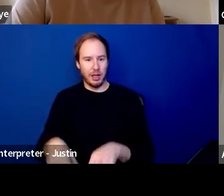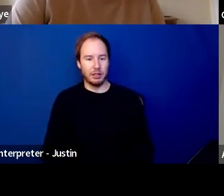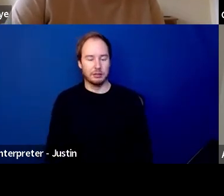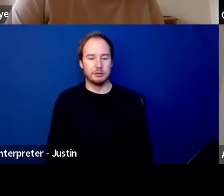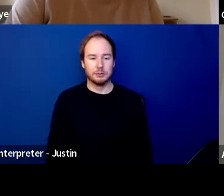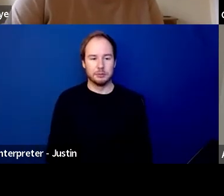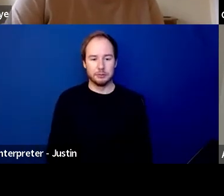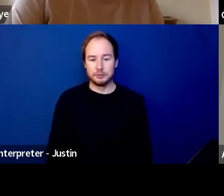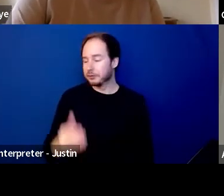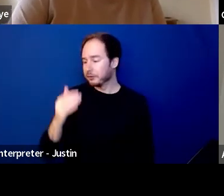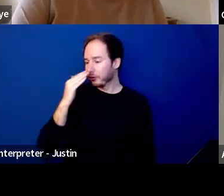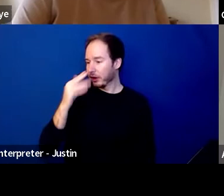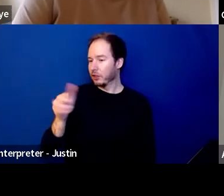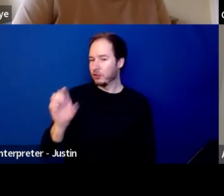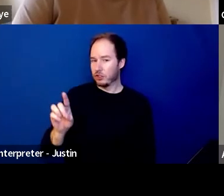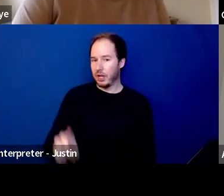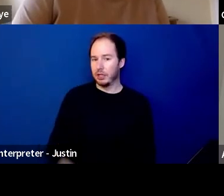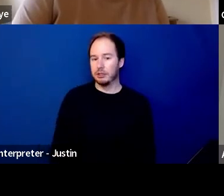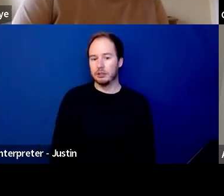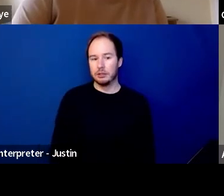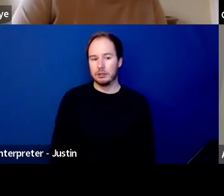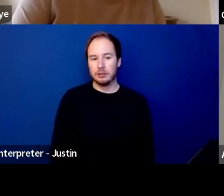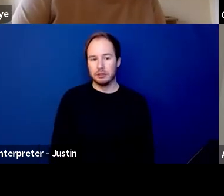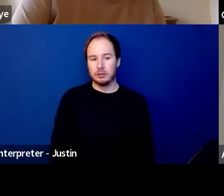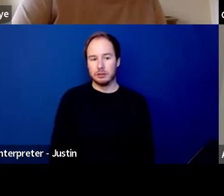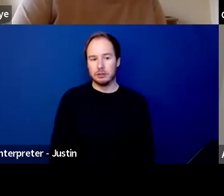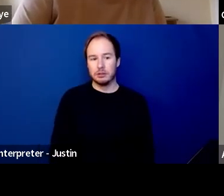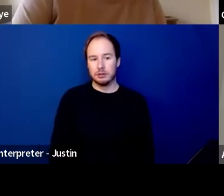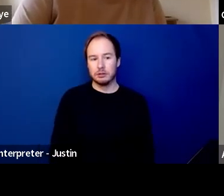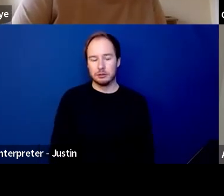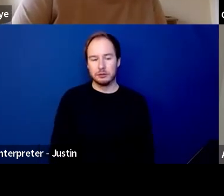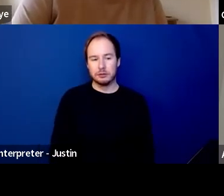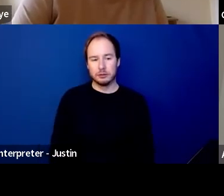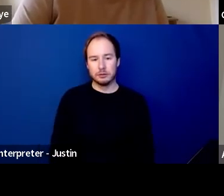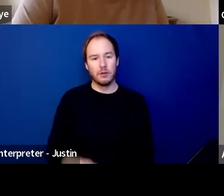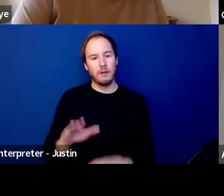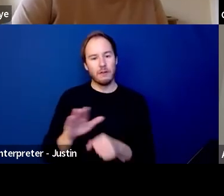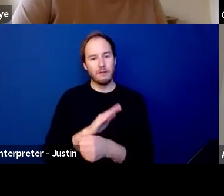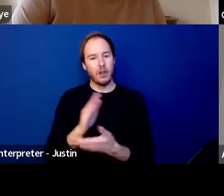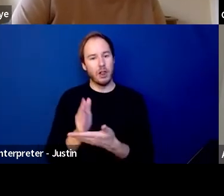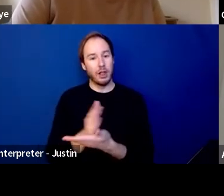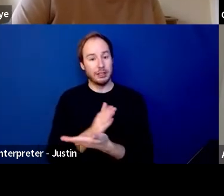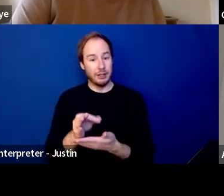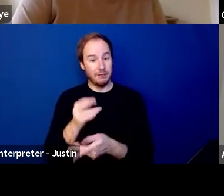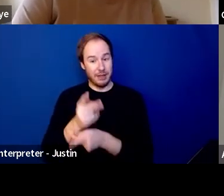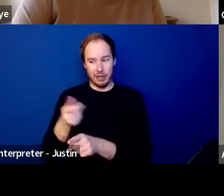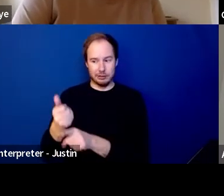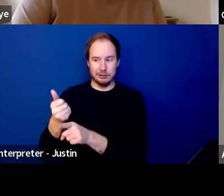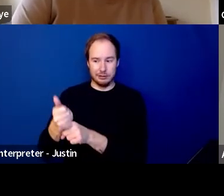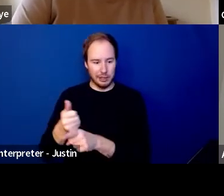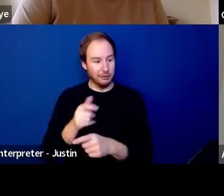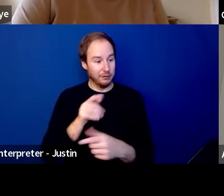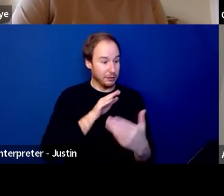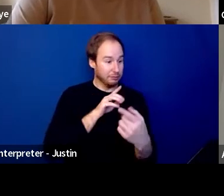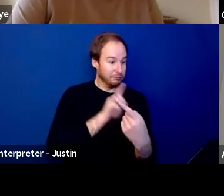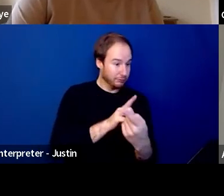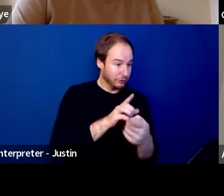Thanks, Chad, creating your own entire continuum of care just (chuckles) among yourself. I appreciate you all taking a few minutes